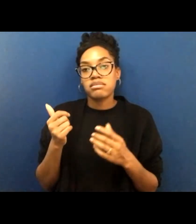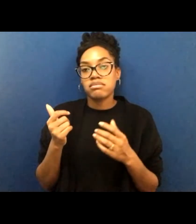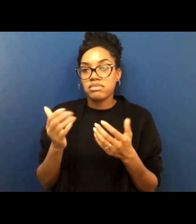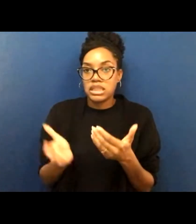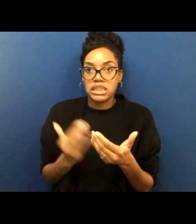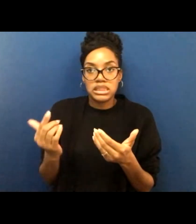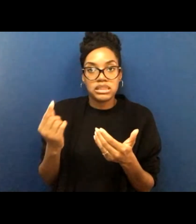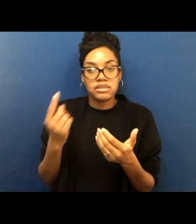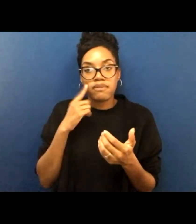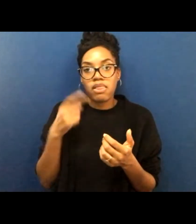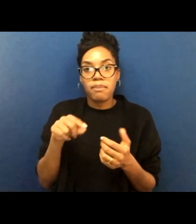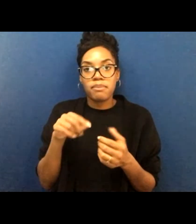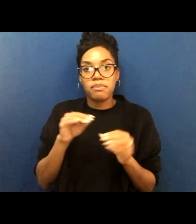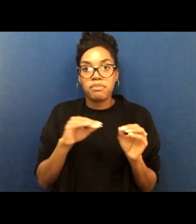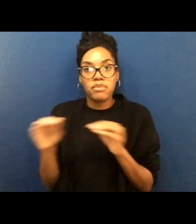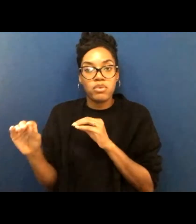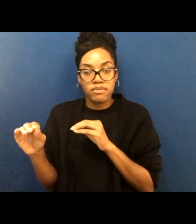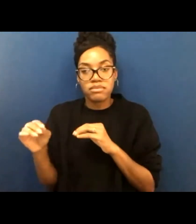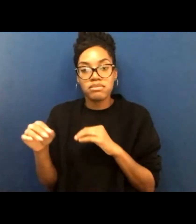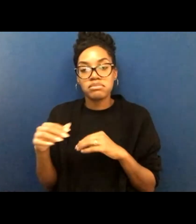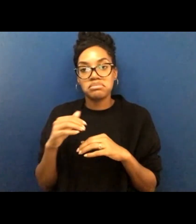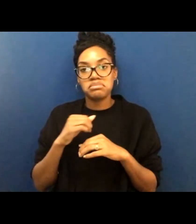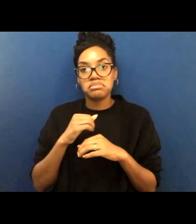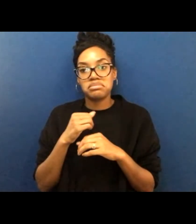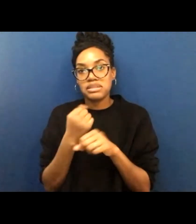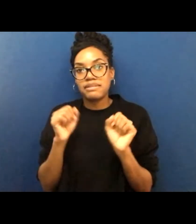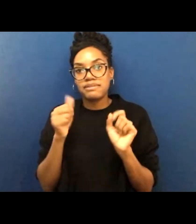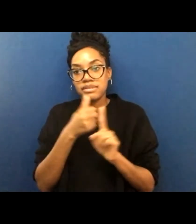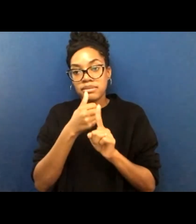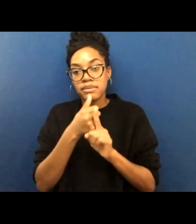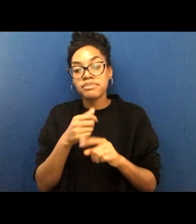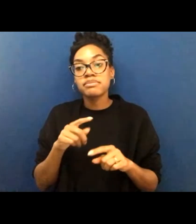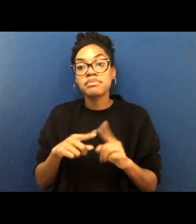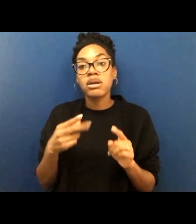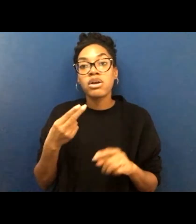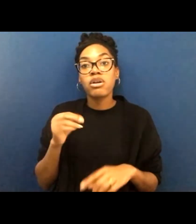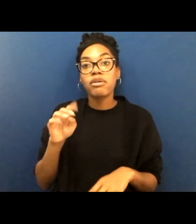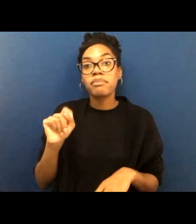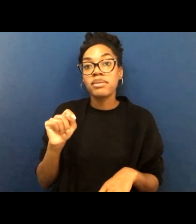So a hermit crab, for example, Leah told you that if they're out of their shell,